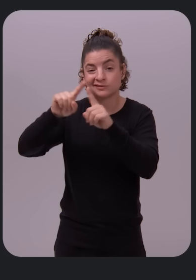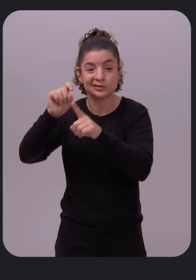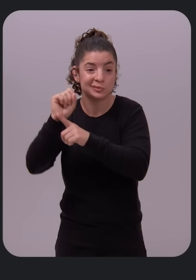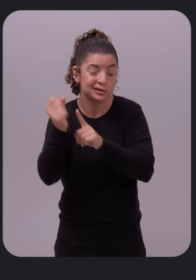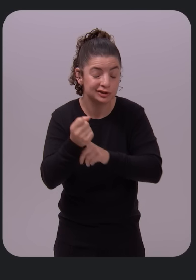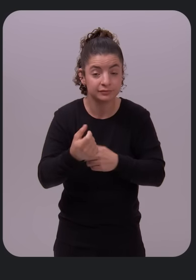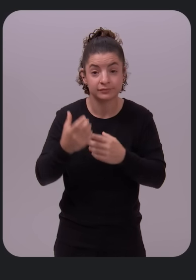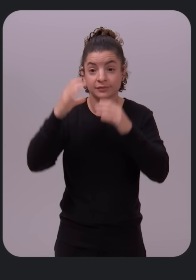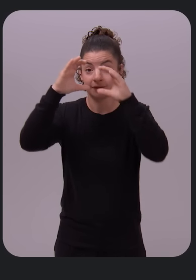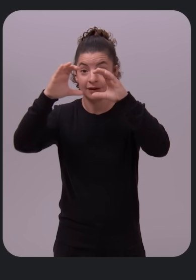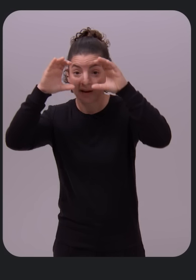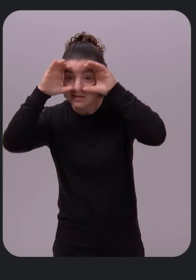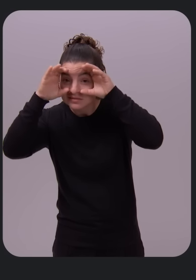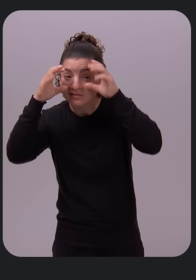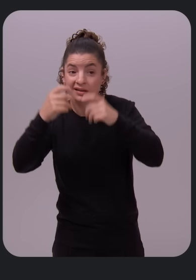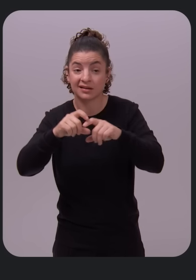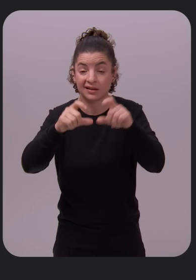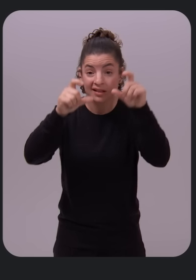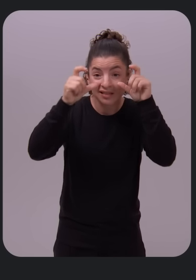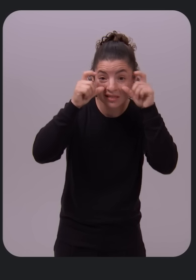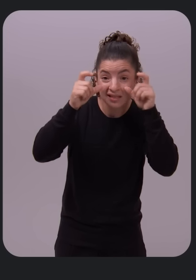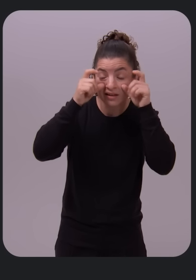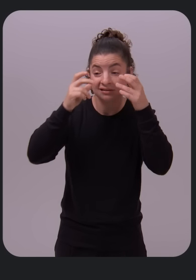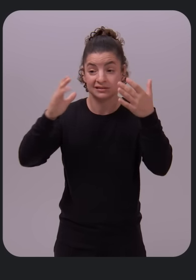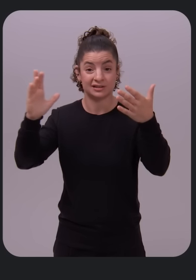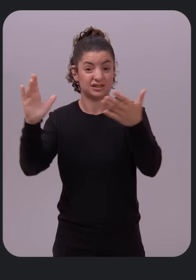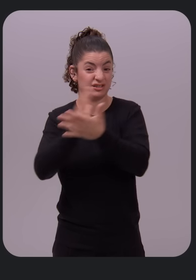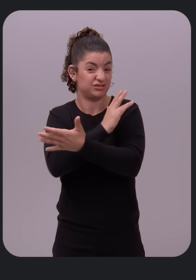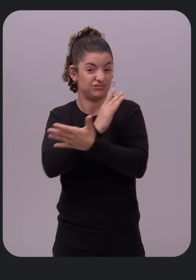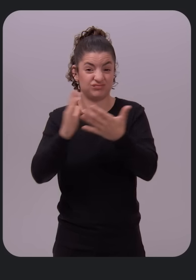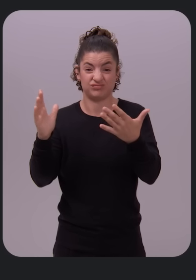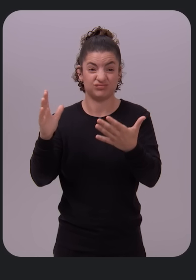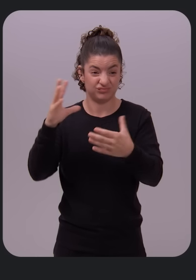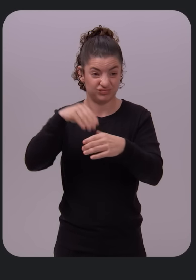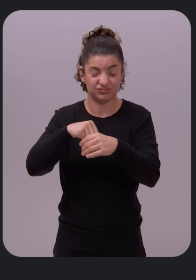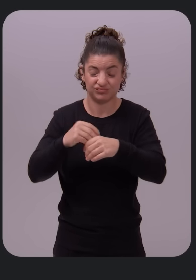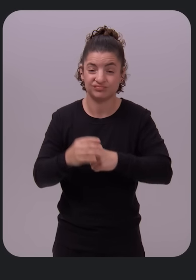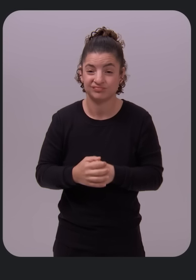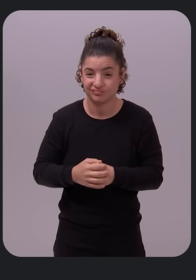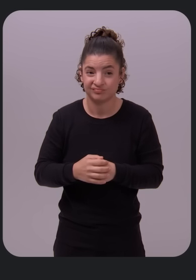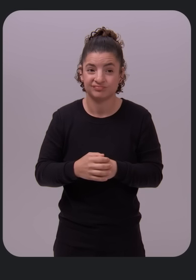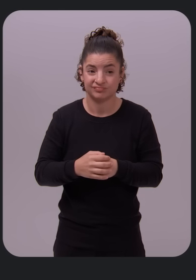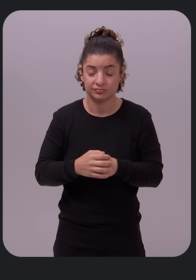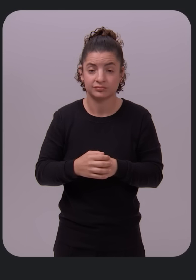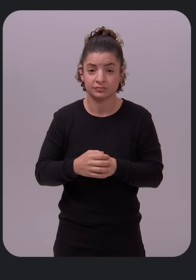cases, from headsets, to glasses, and everything in between.